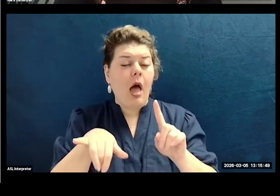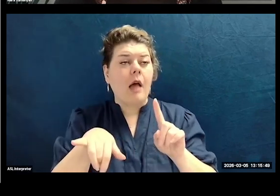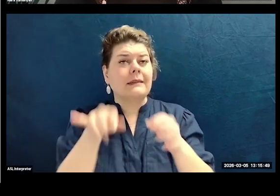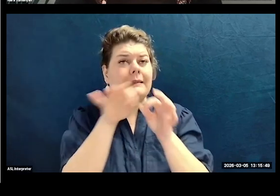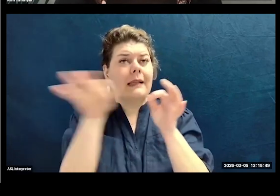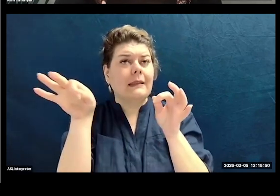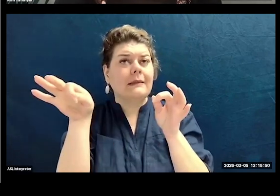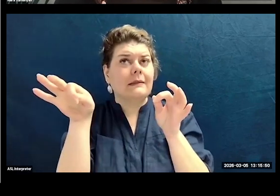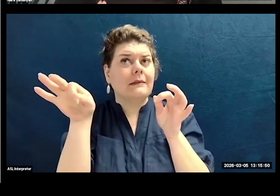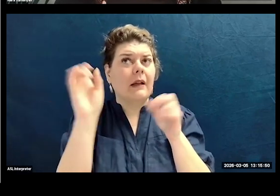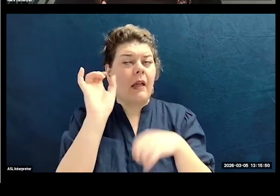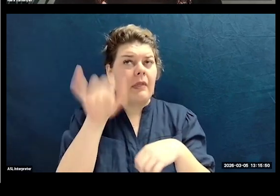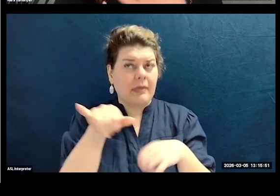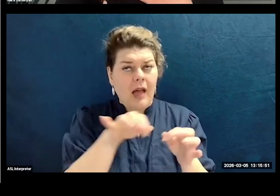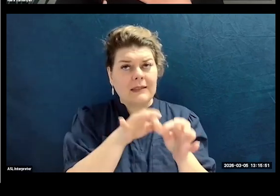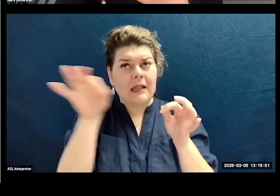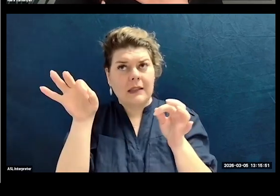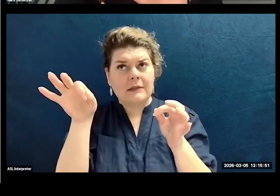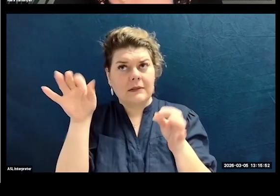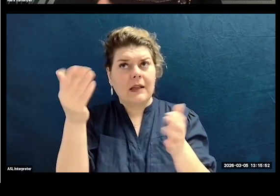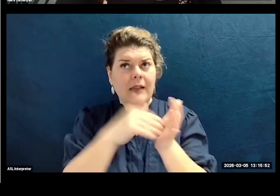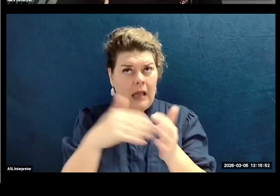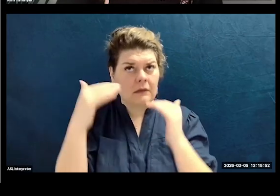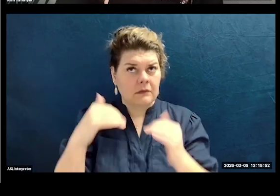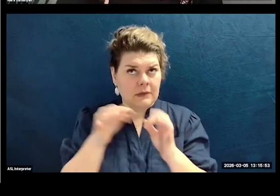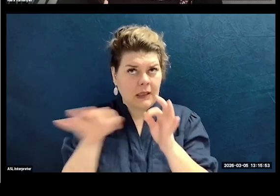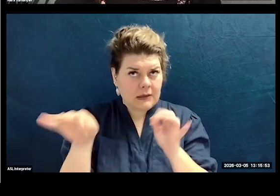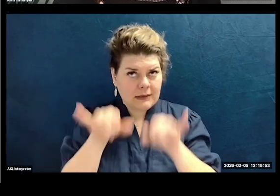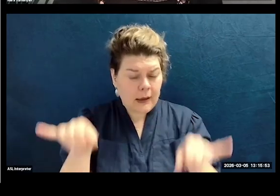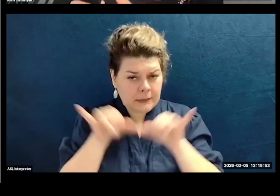that continues onto the next page. (clearing throat) I'm sorry.